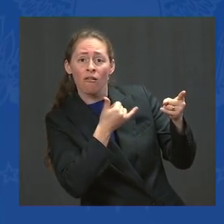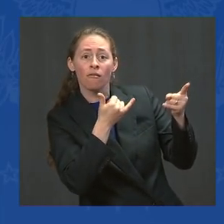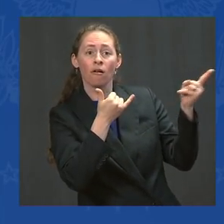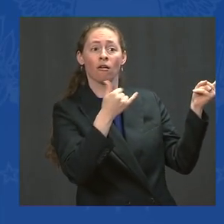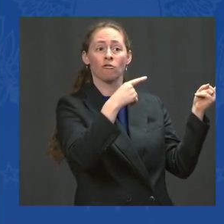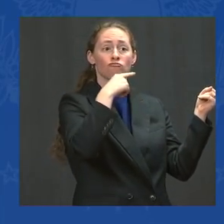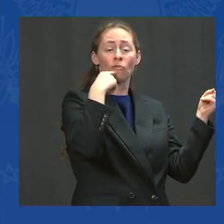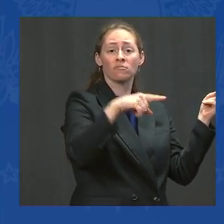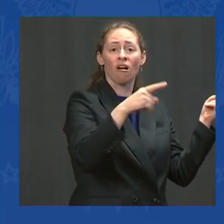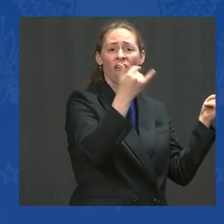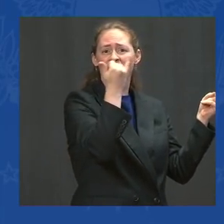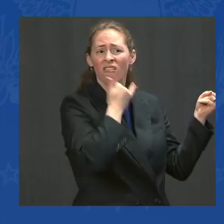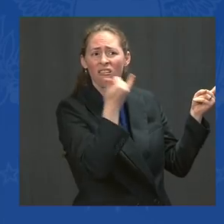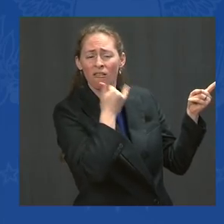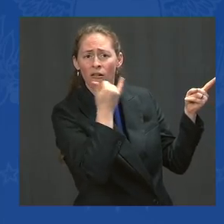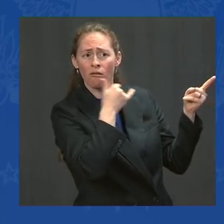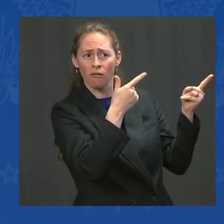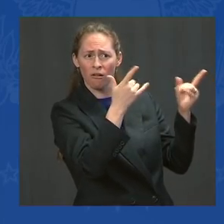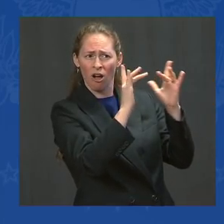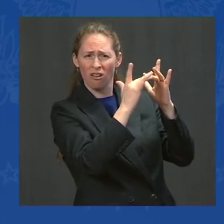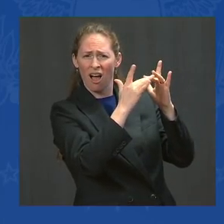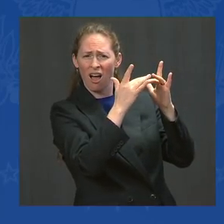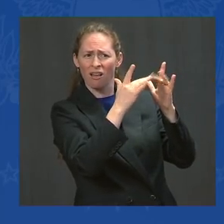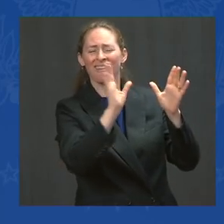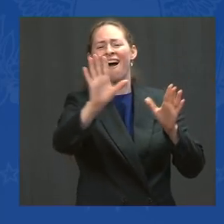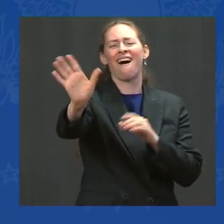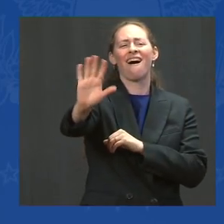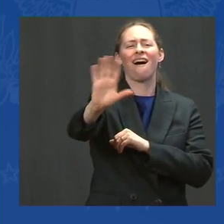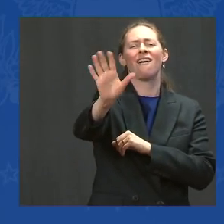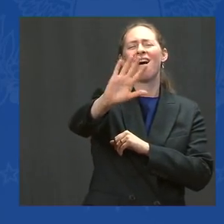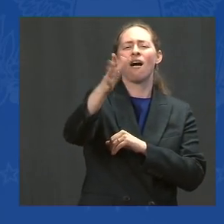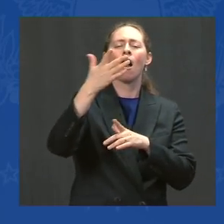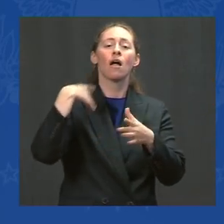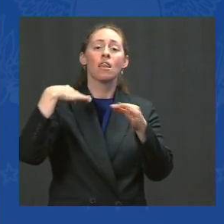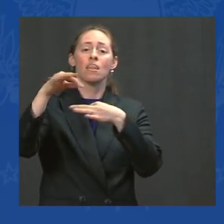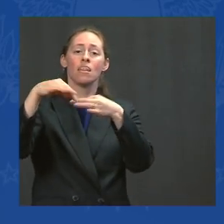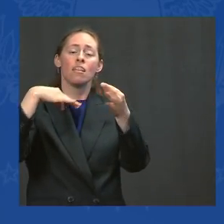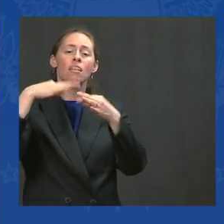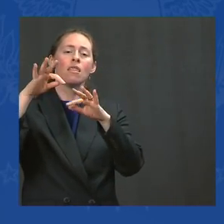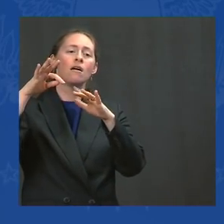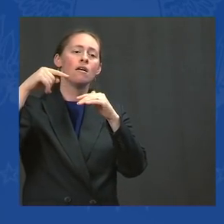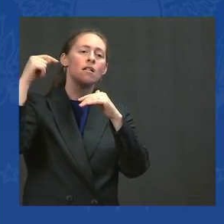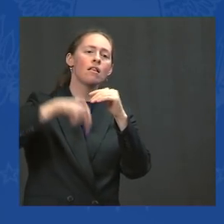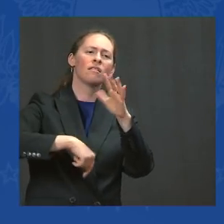The President: That'd take a longer explanation. The Press: We have all the time in the world. What is it? >> The President: No, we don't. I have to go see the King of Jordan.